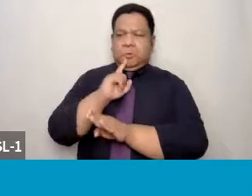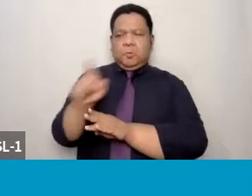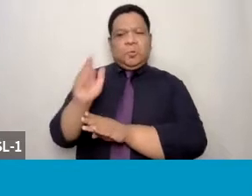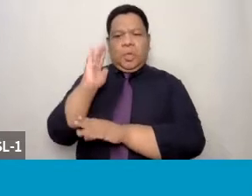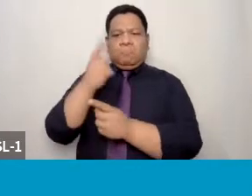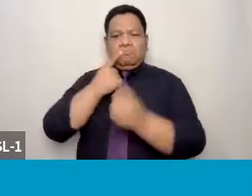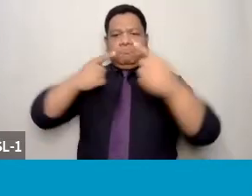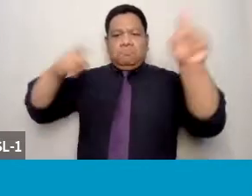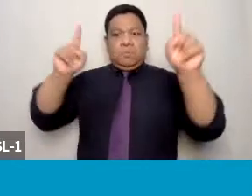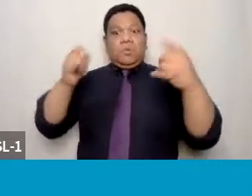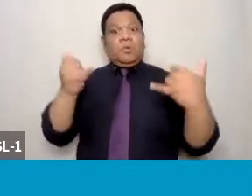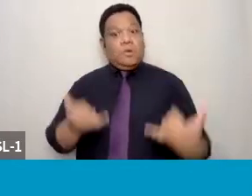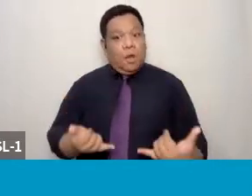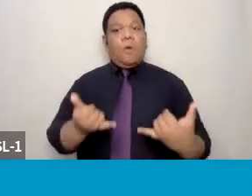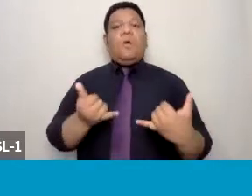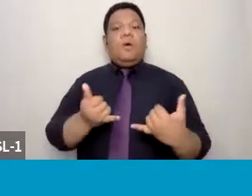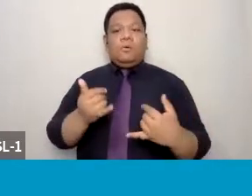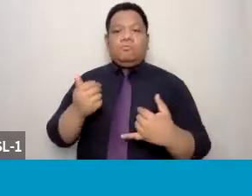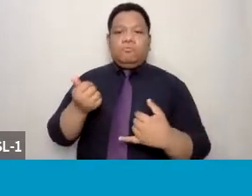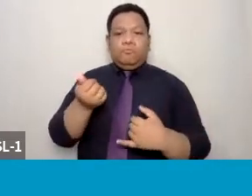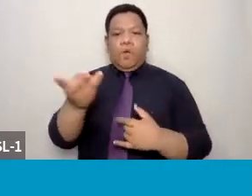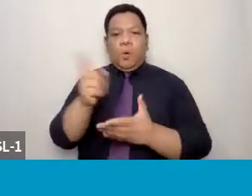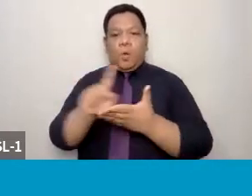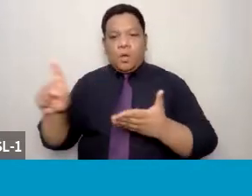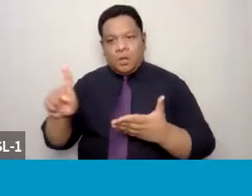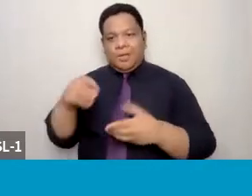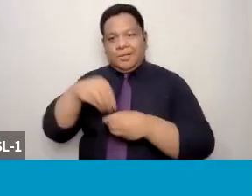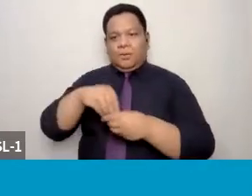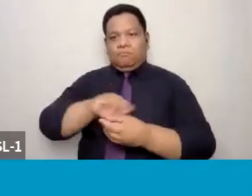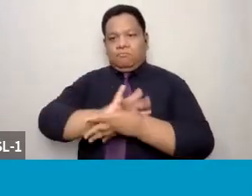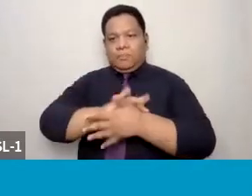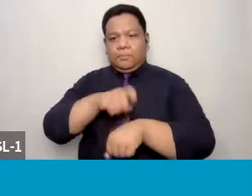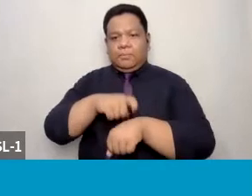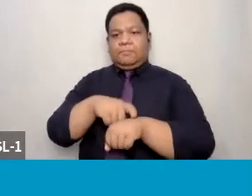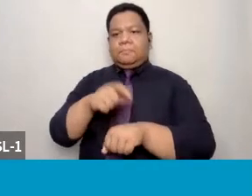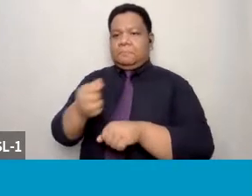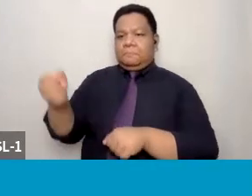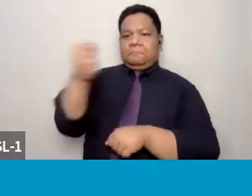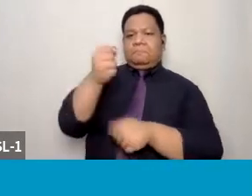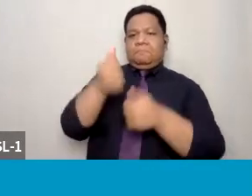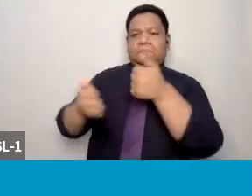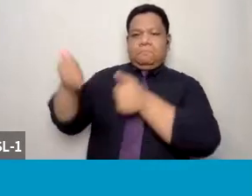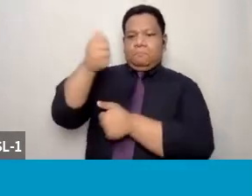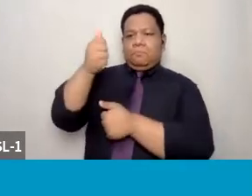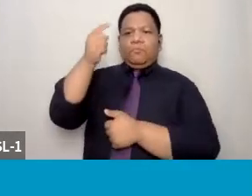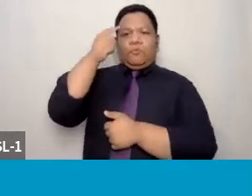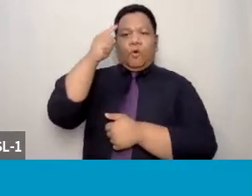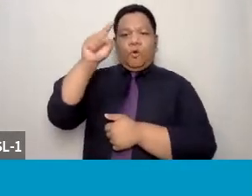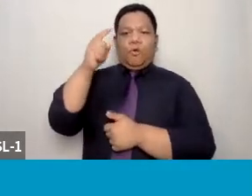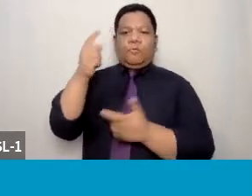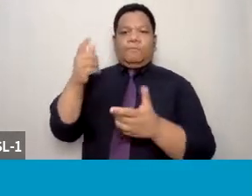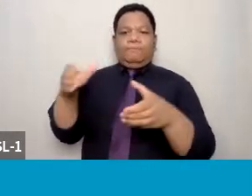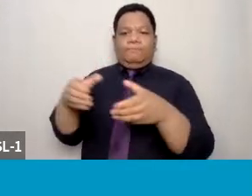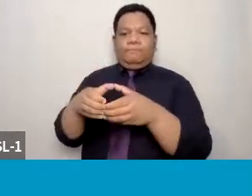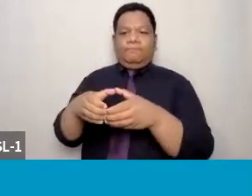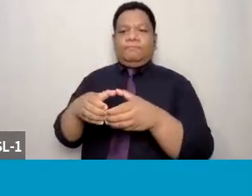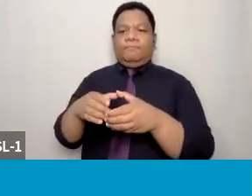True enough after weeks within the pandemic, she already became the head of the division of DCPC.